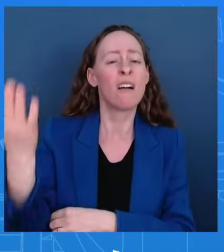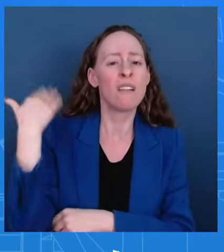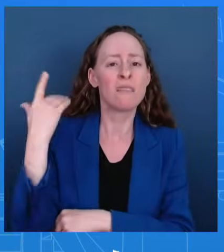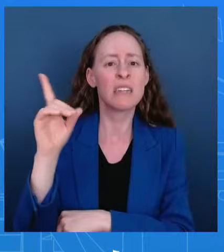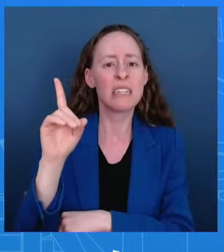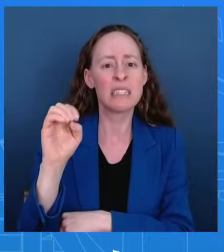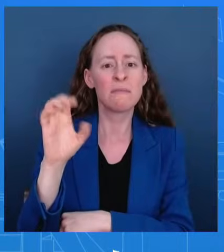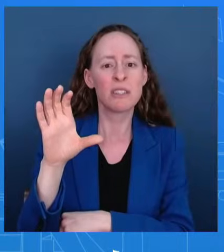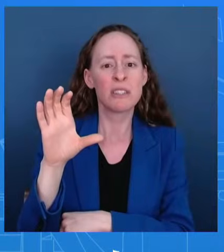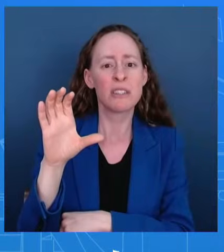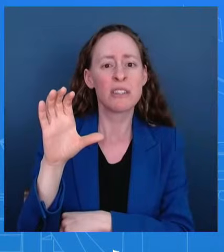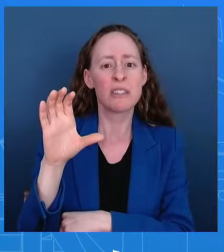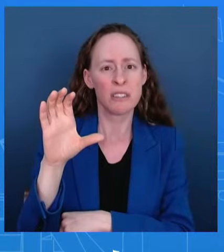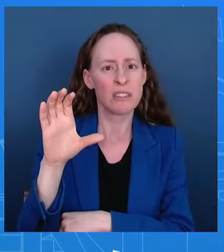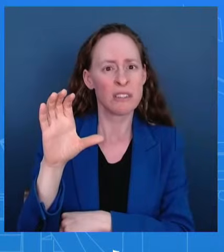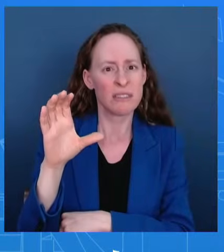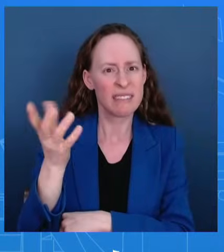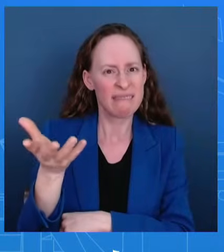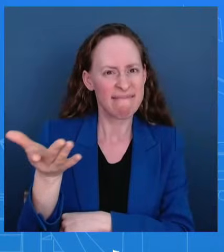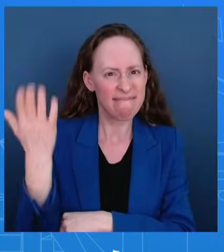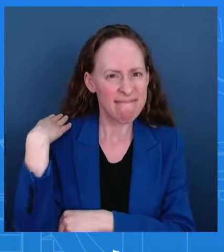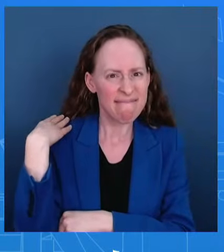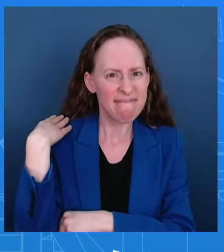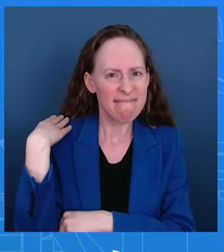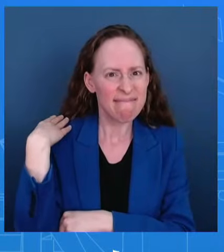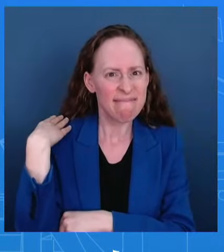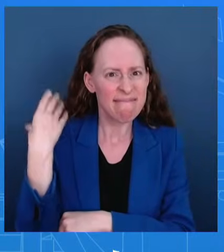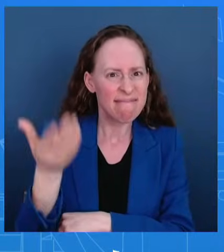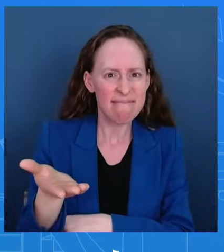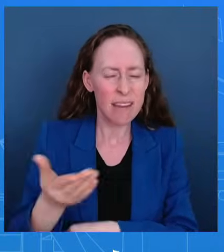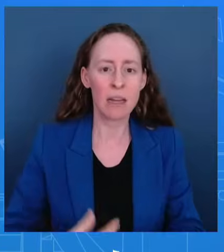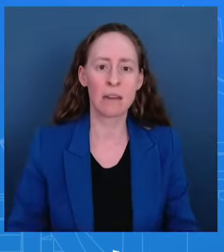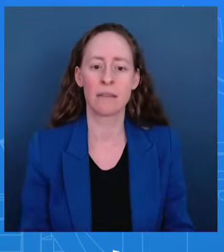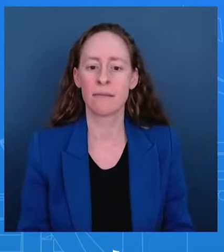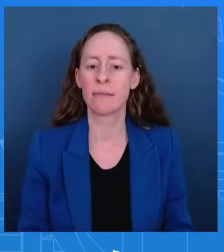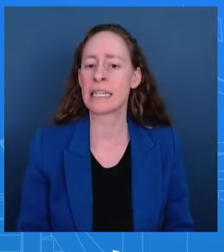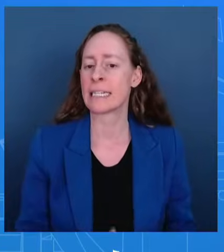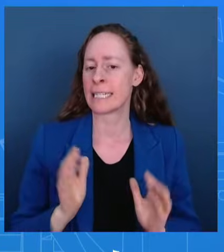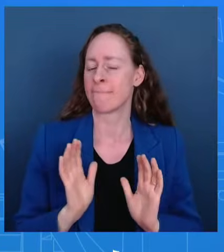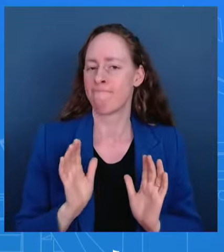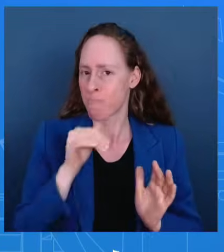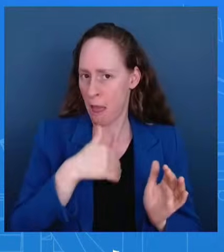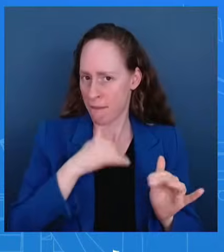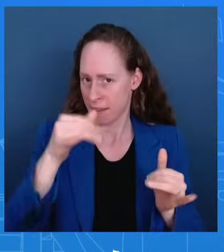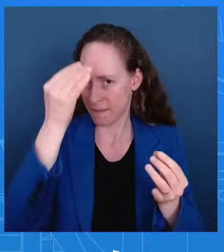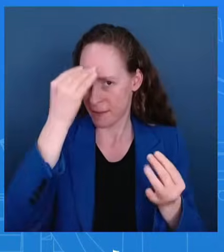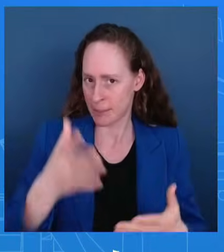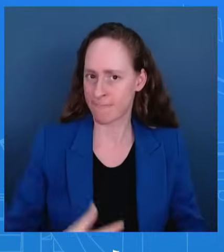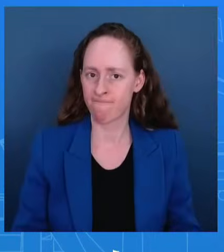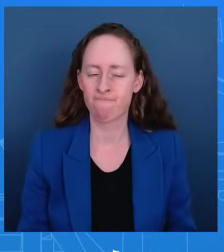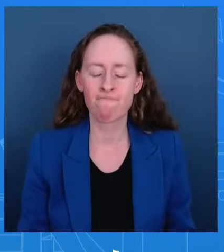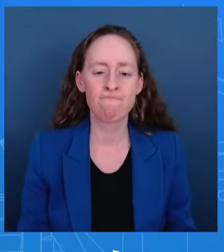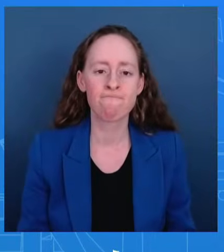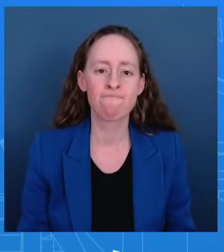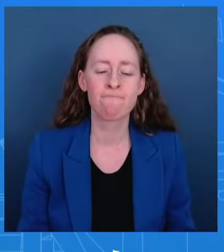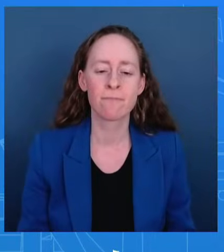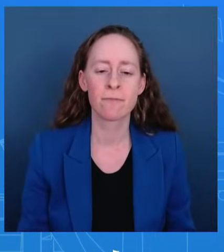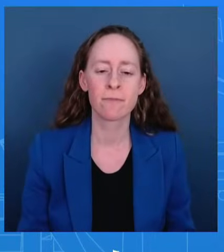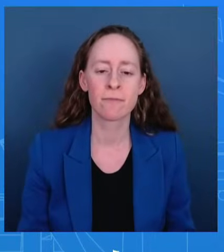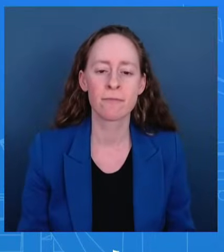Ms. Jean-Pierre: Nandita, go ahead. The Press: Thank you, Karine. Hi, Admiral. Just quickly to follow up on the military pier. Are U.S. troops guarding it on the ground?